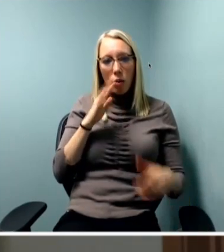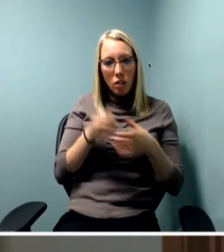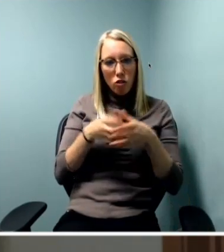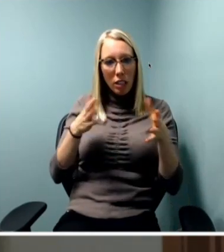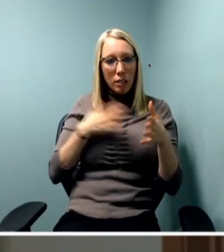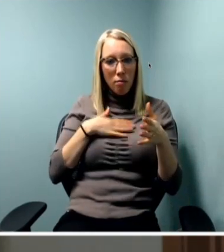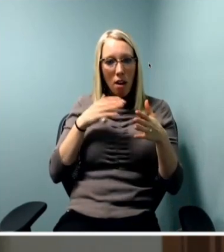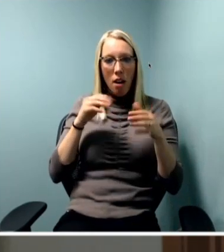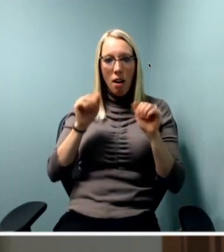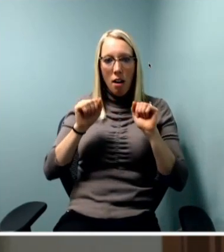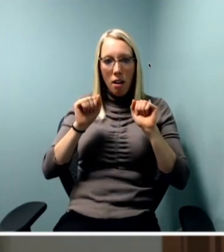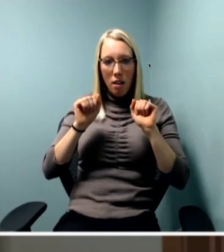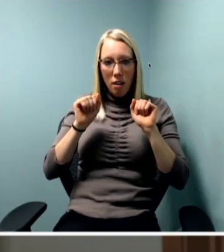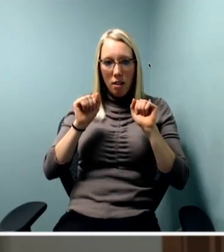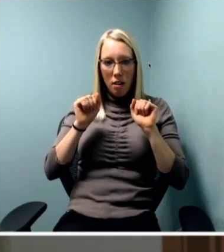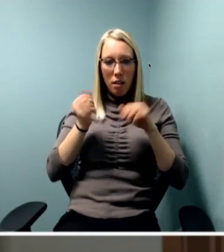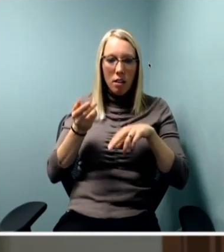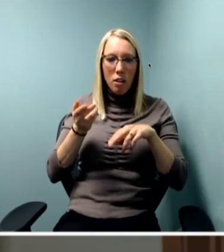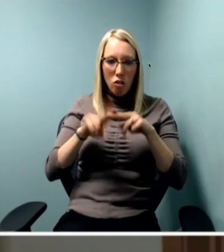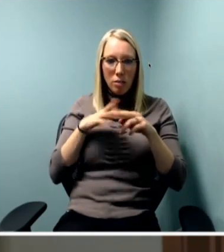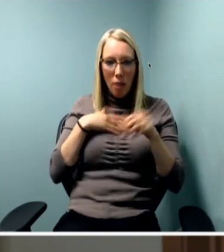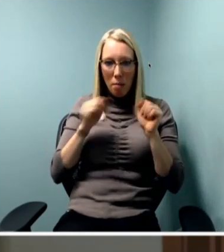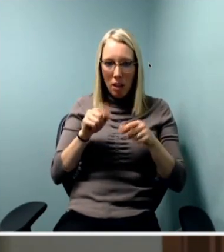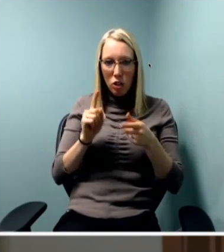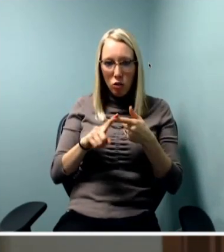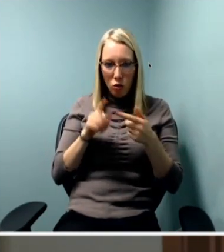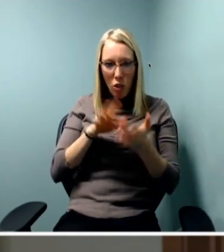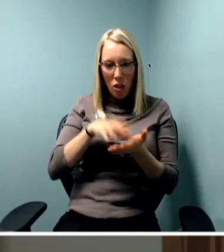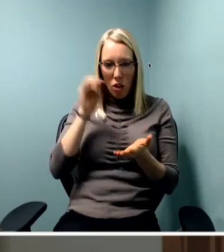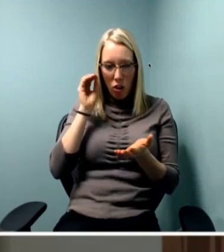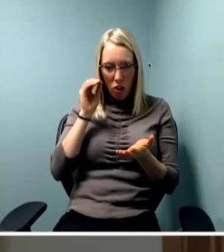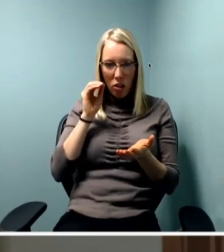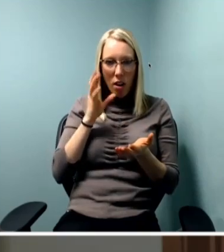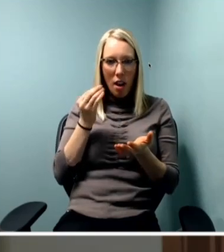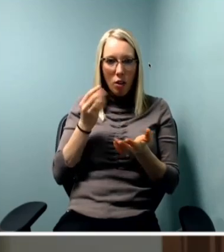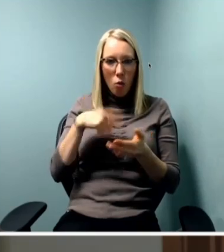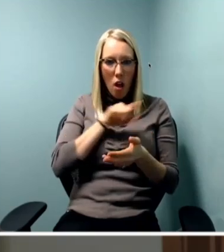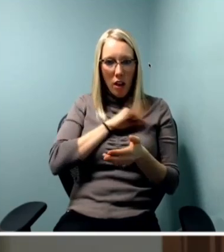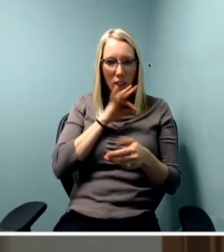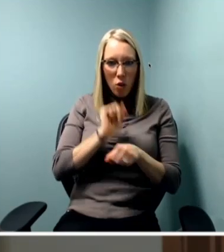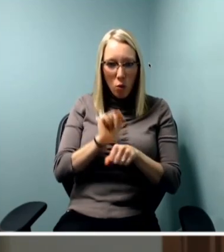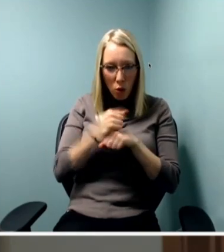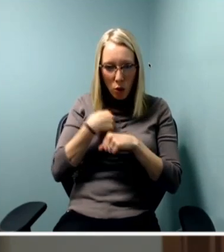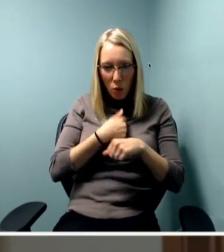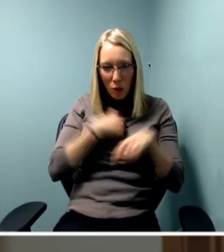it would increase the quality of the work that we were doing, because it wasn't at the level that I thought that it could be.